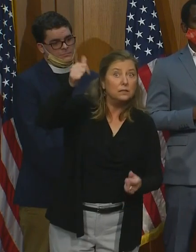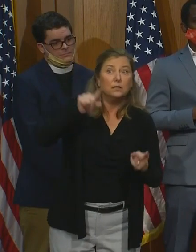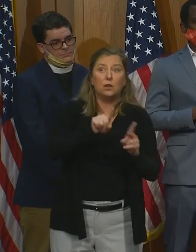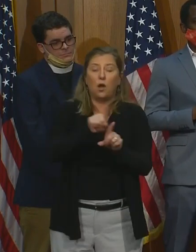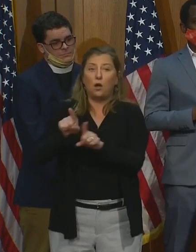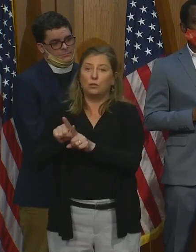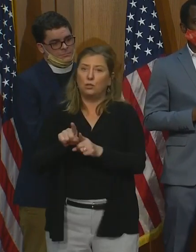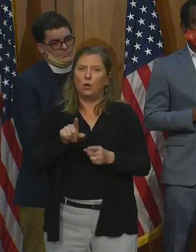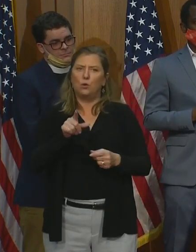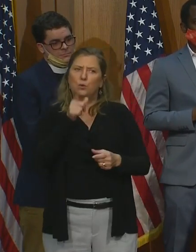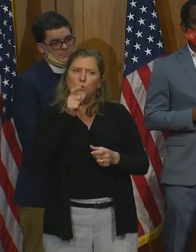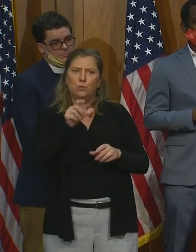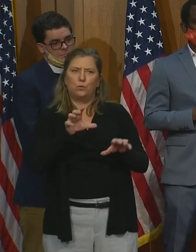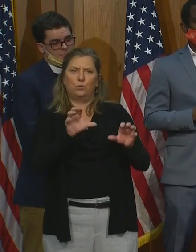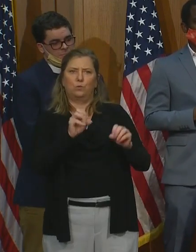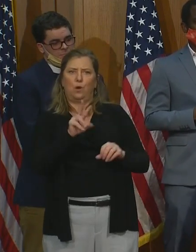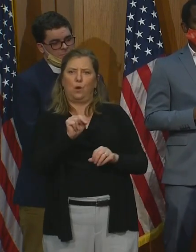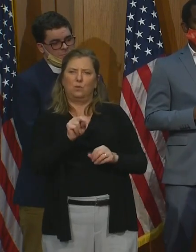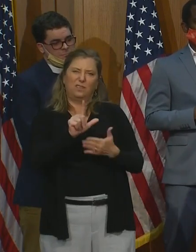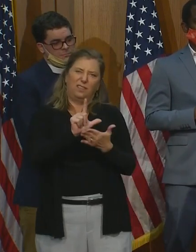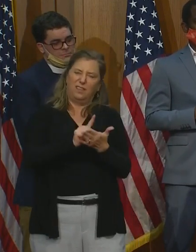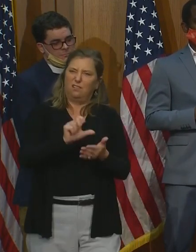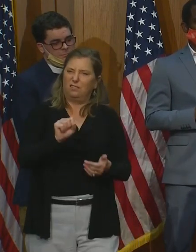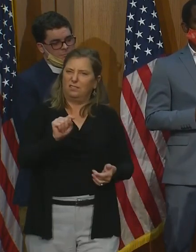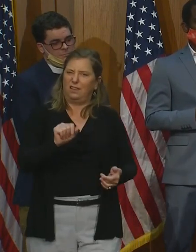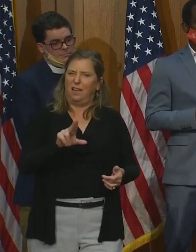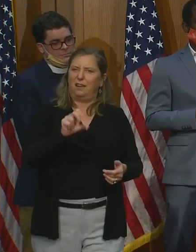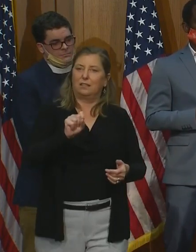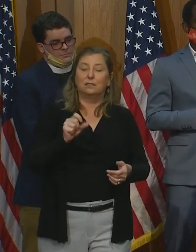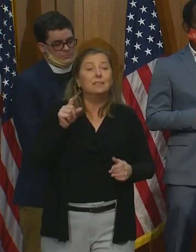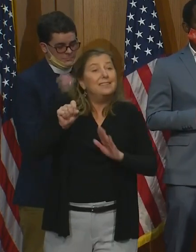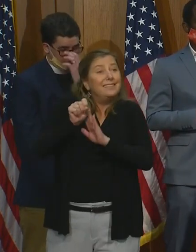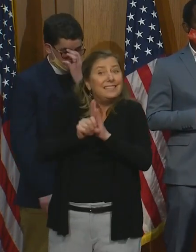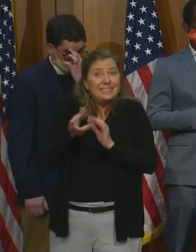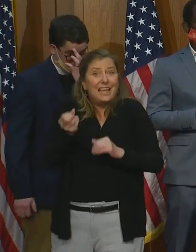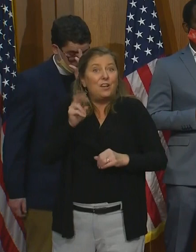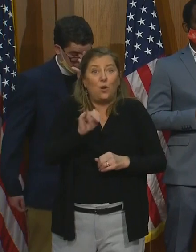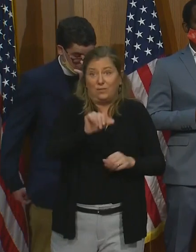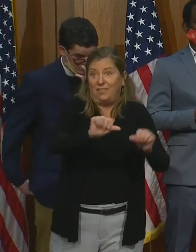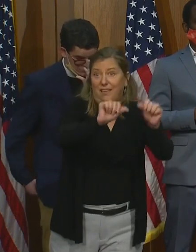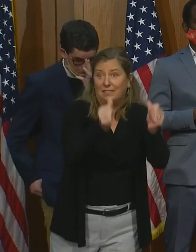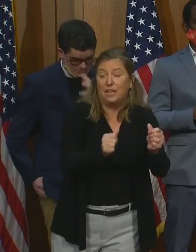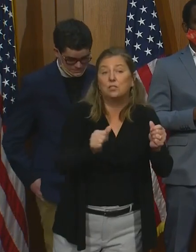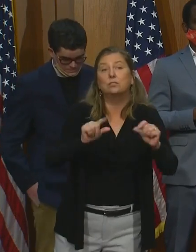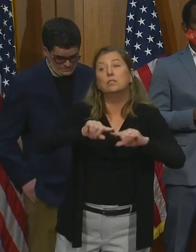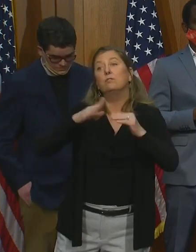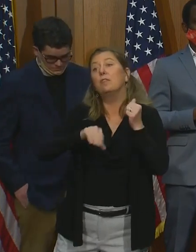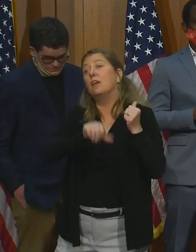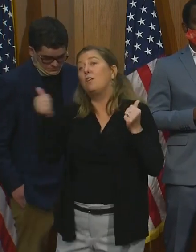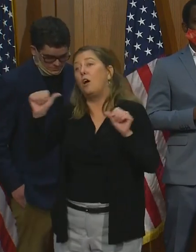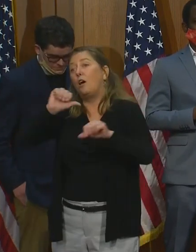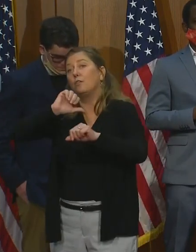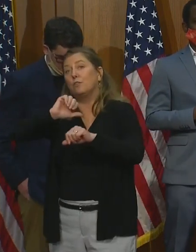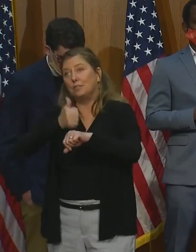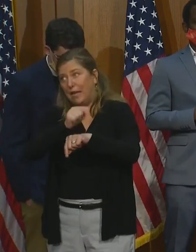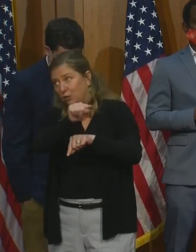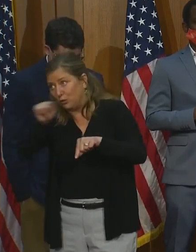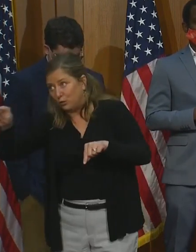BOTH IN SIZE AND IN LEGAL